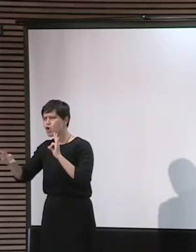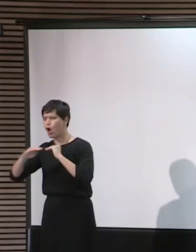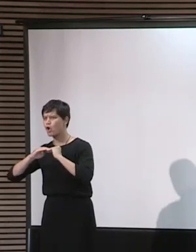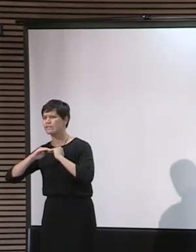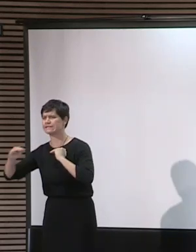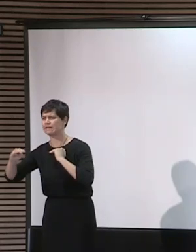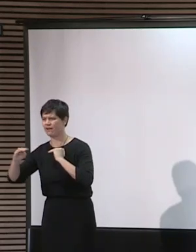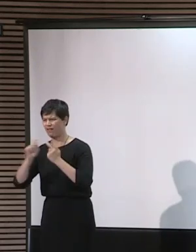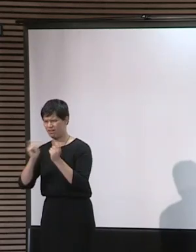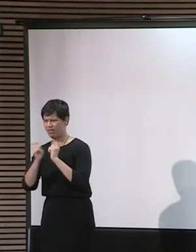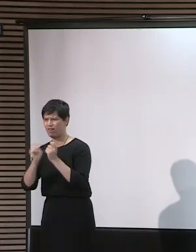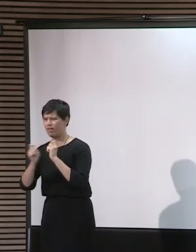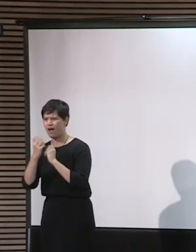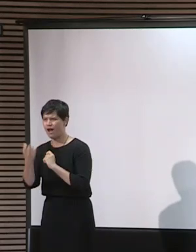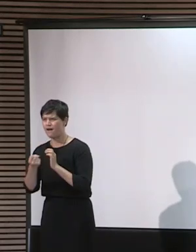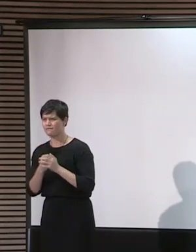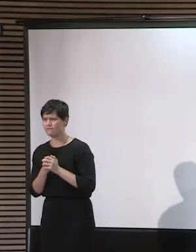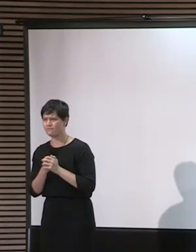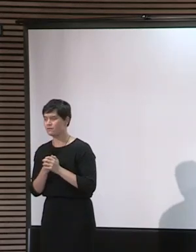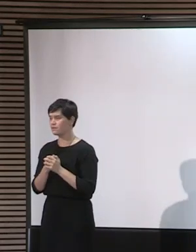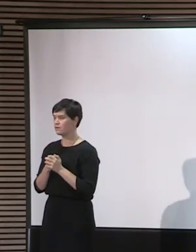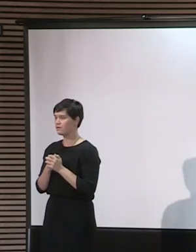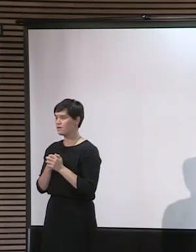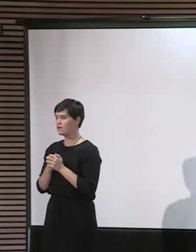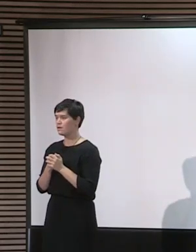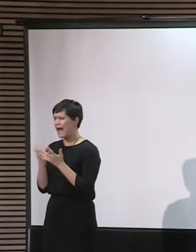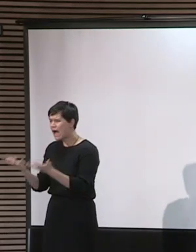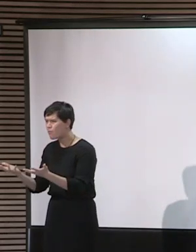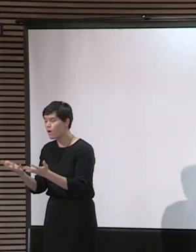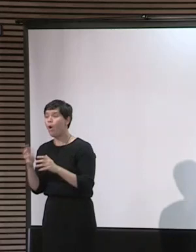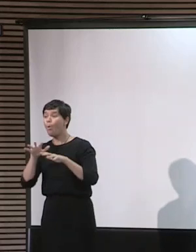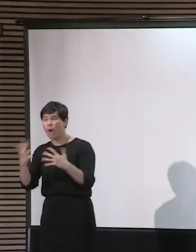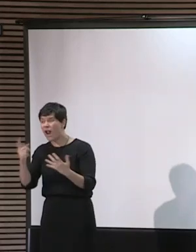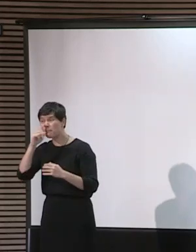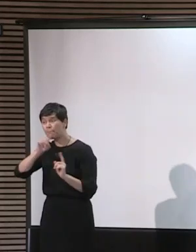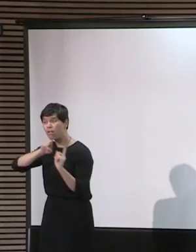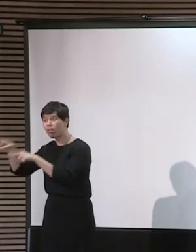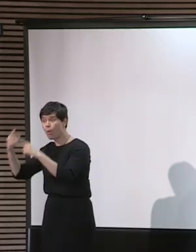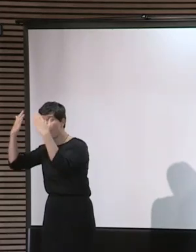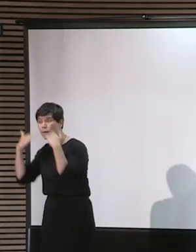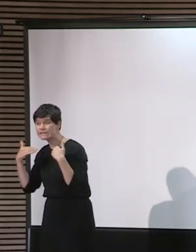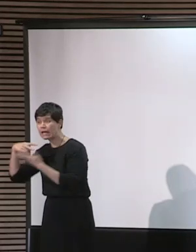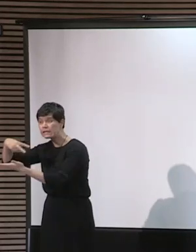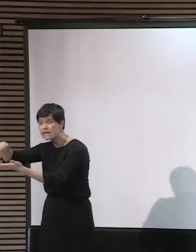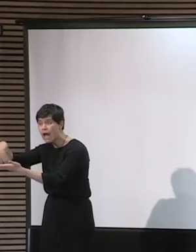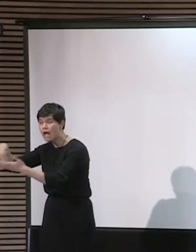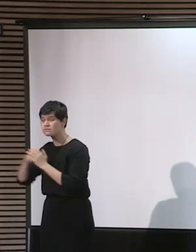upset with this - another apparent inconsistency. Um, how so? Because people will be able